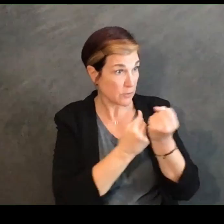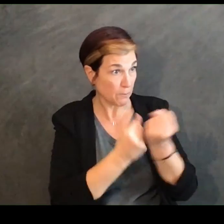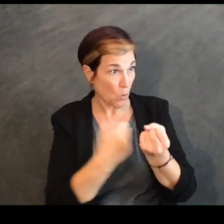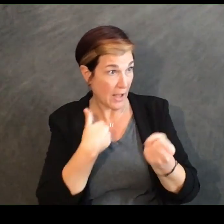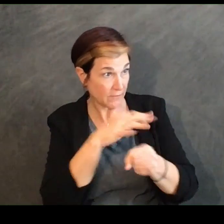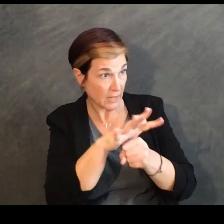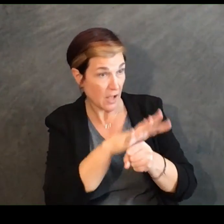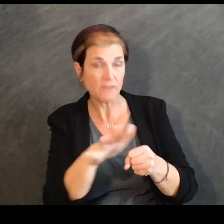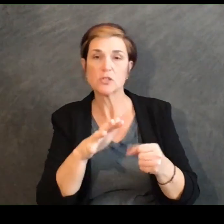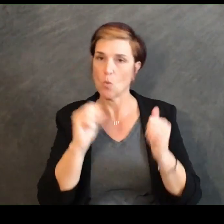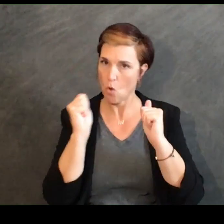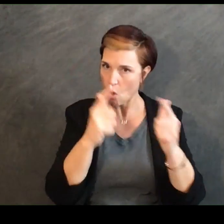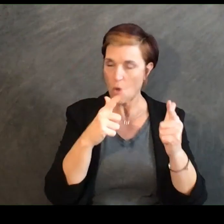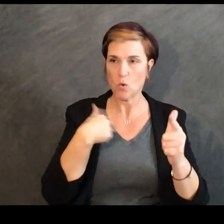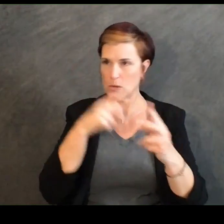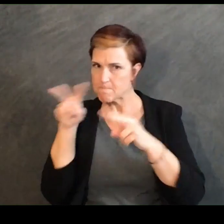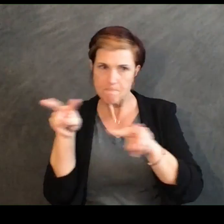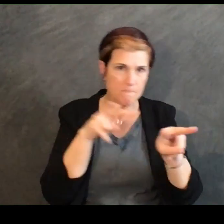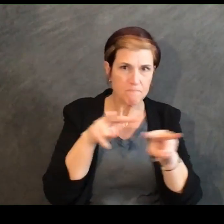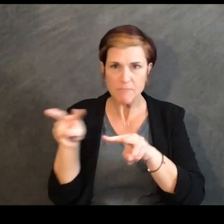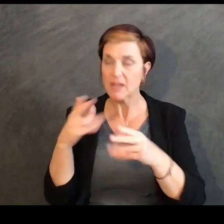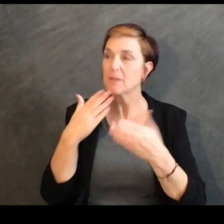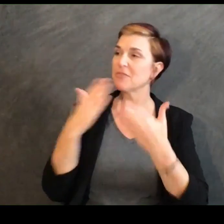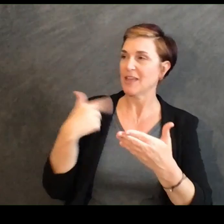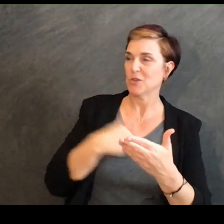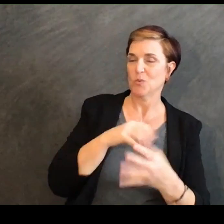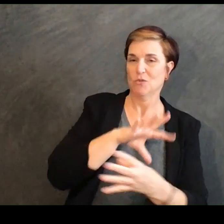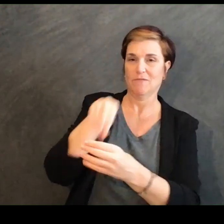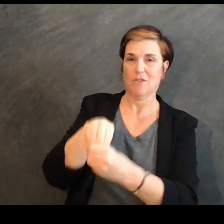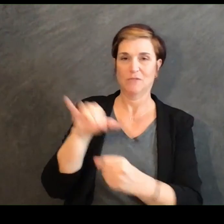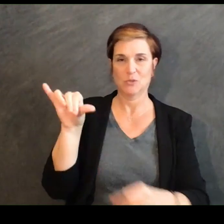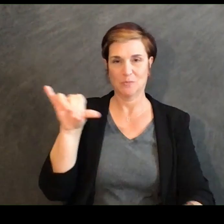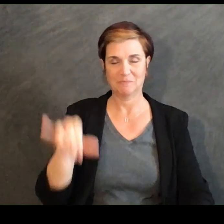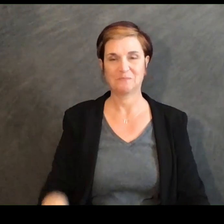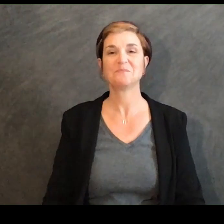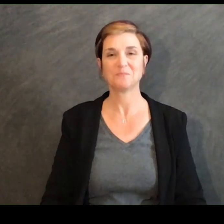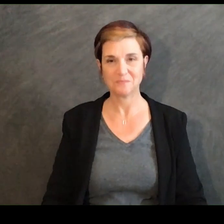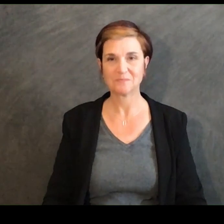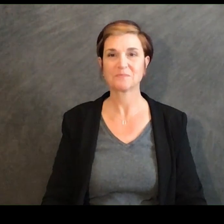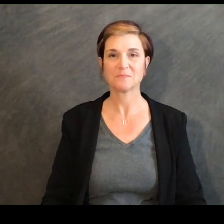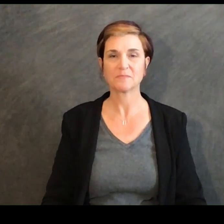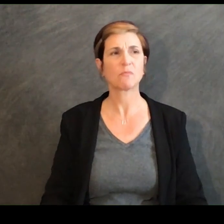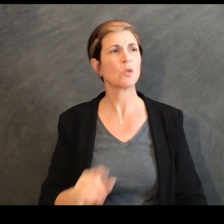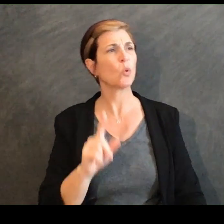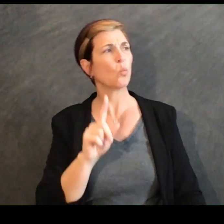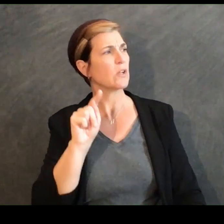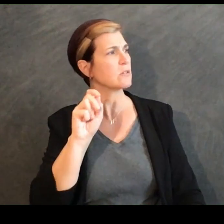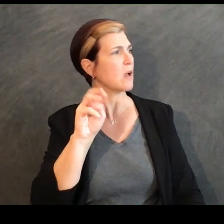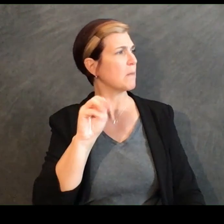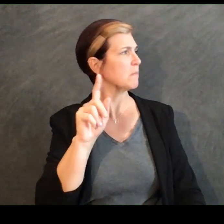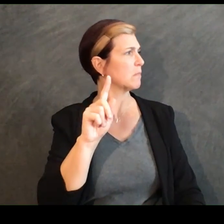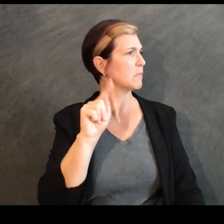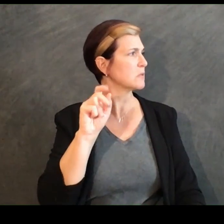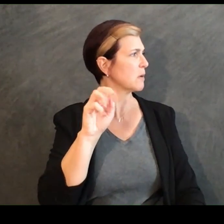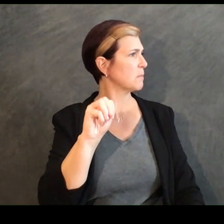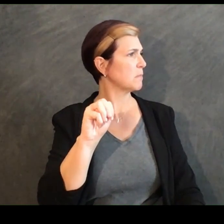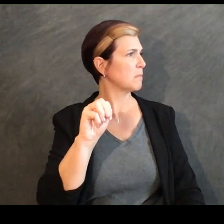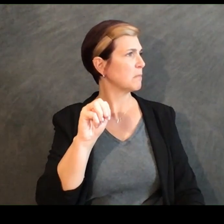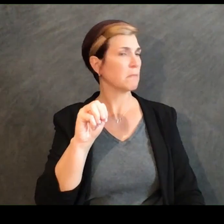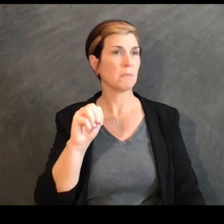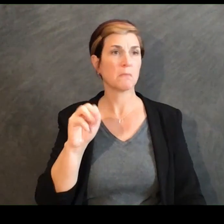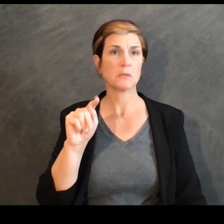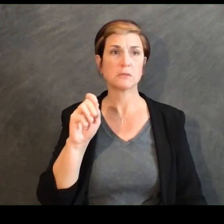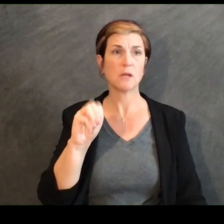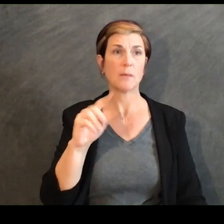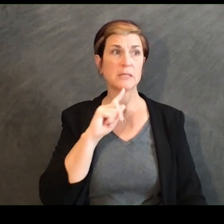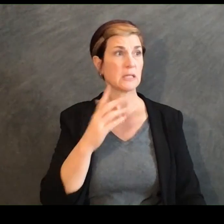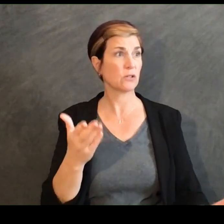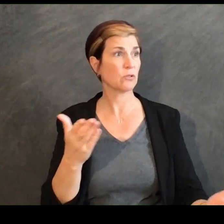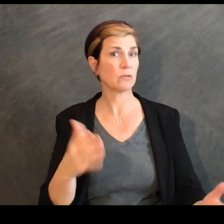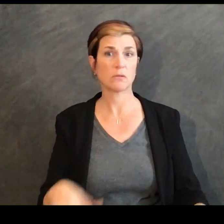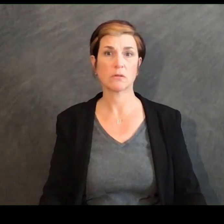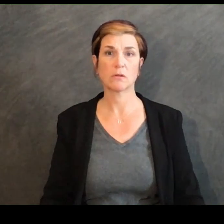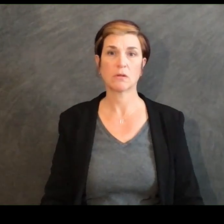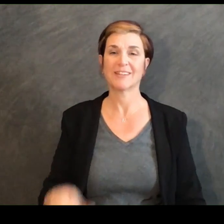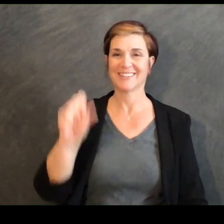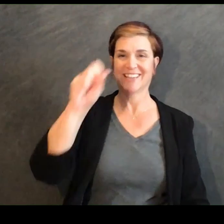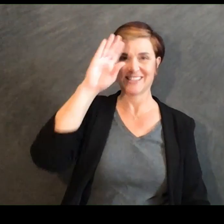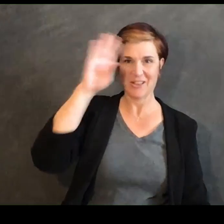so thank you for including thank you mr. president as CEO of Becton Dickinson